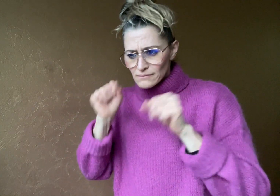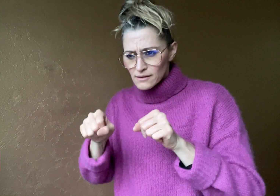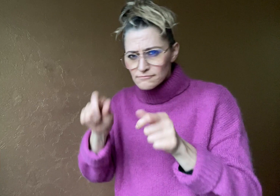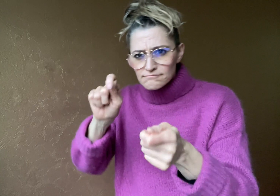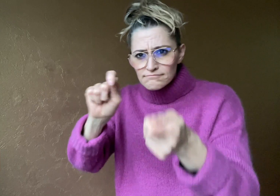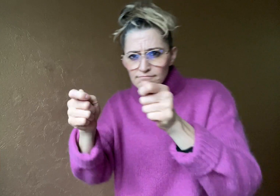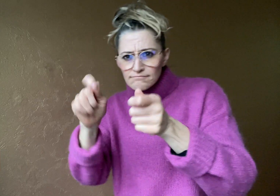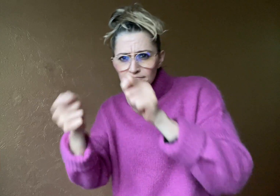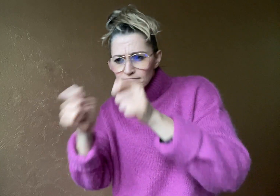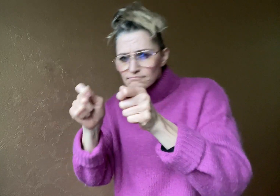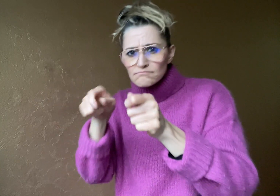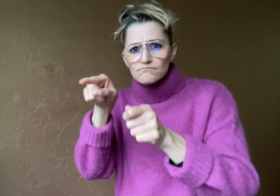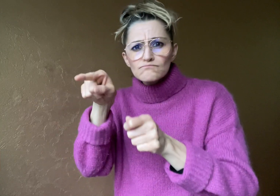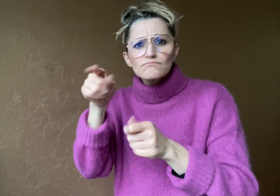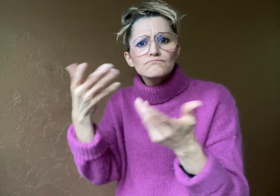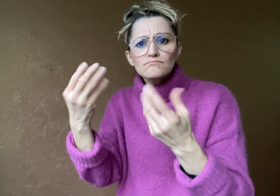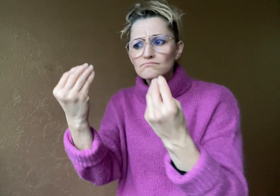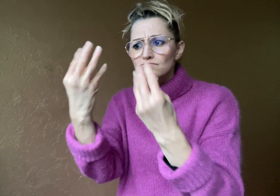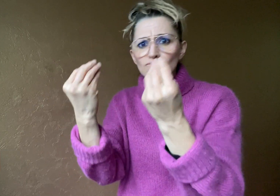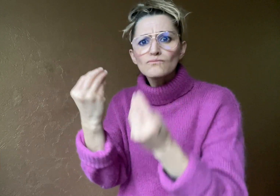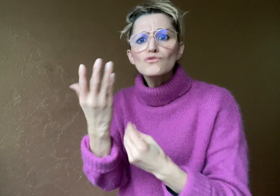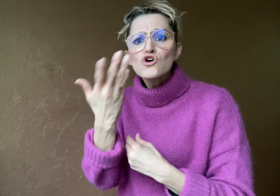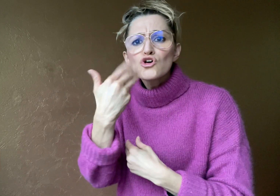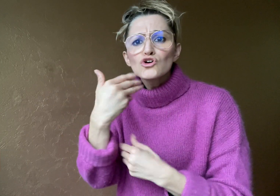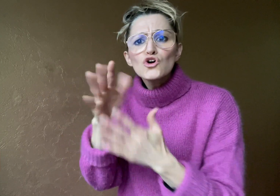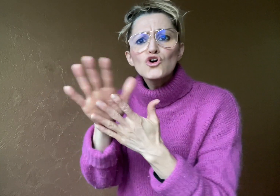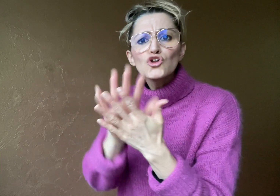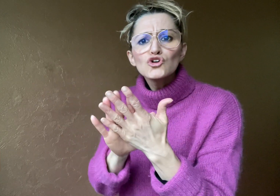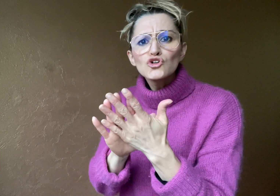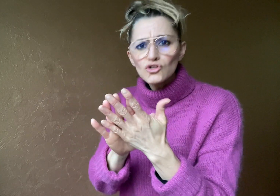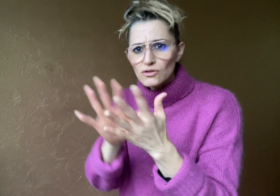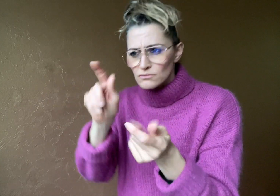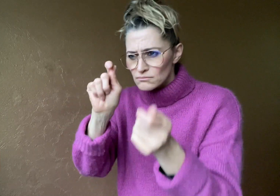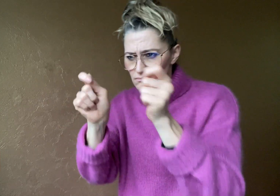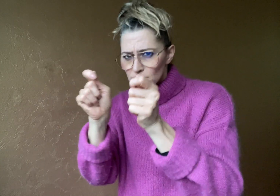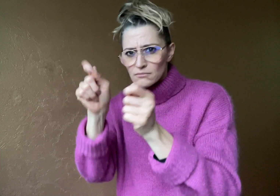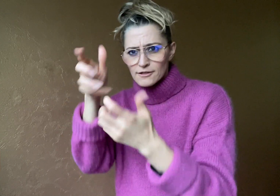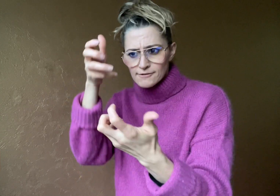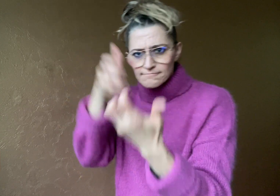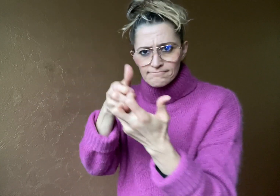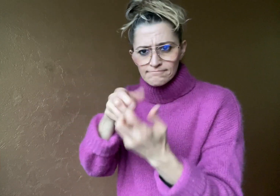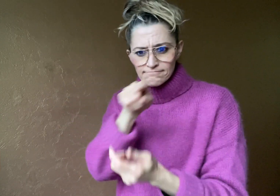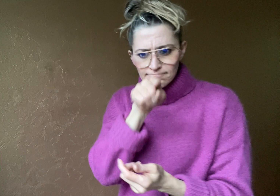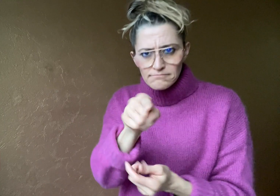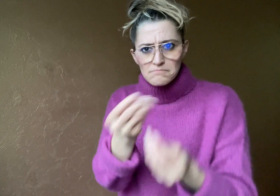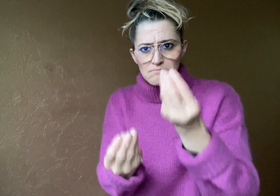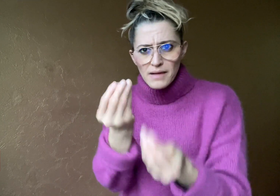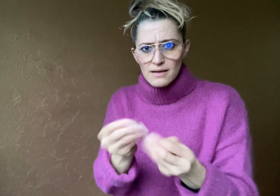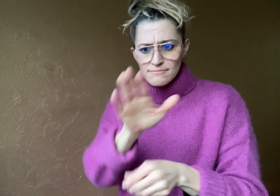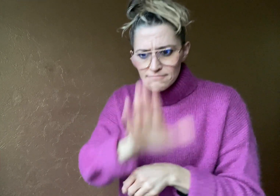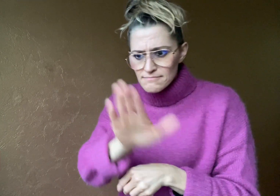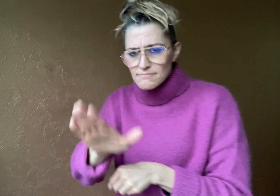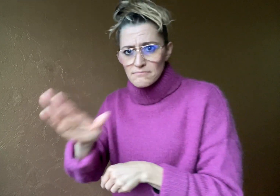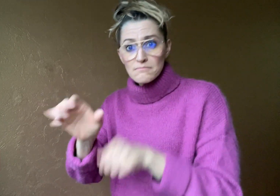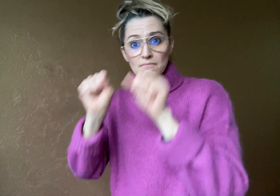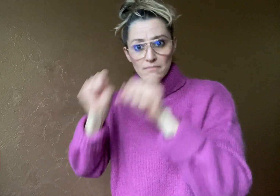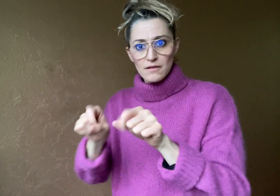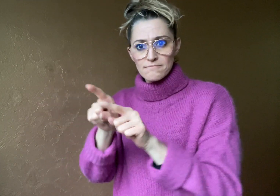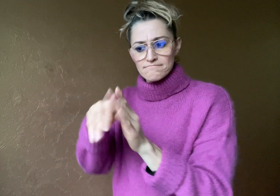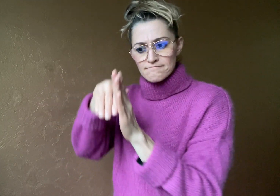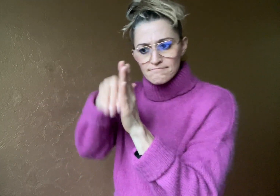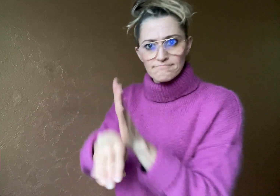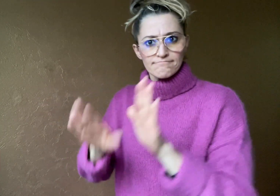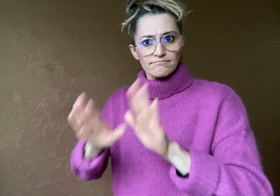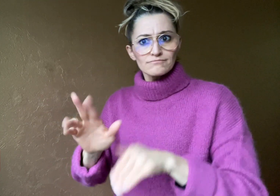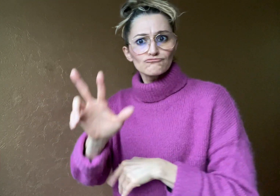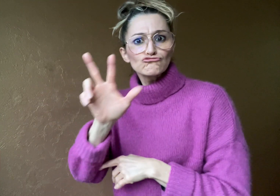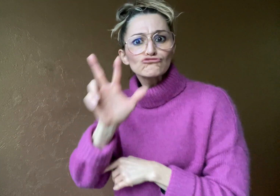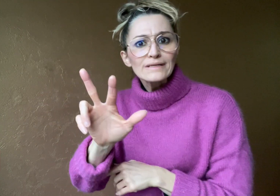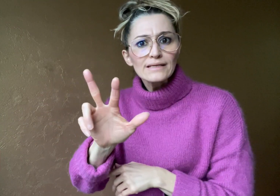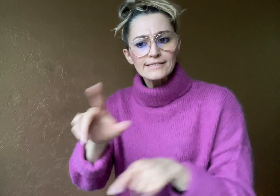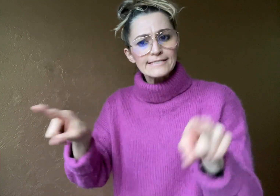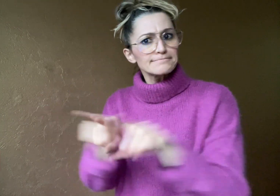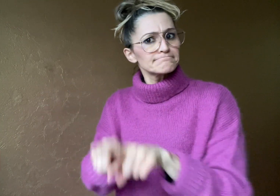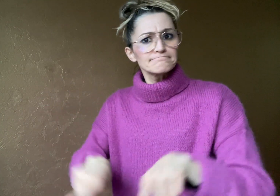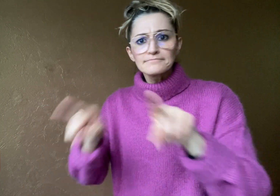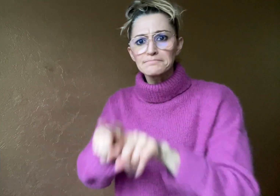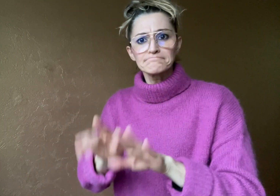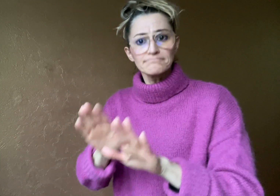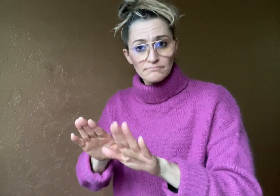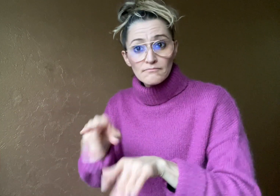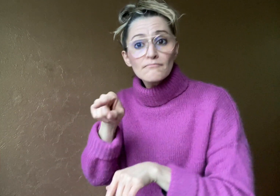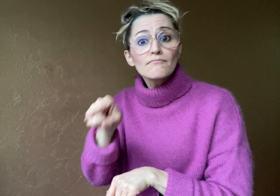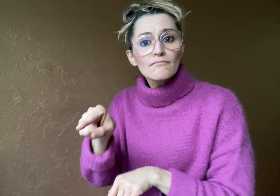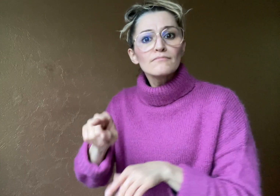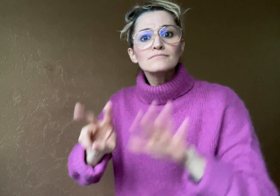the color of the lights to specific games and save up to 3 “presets”.